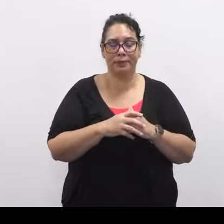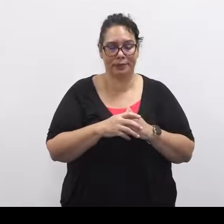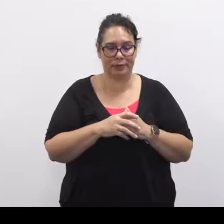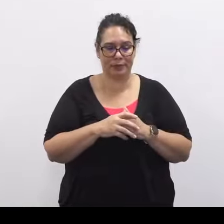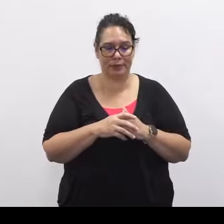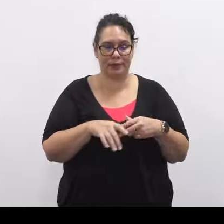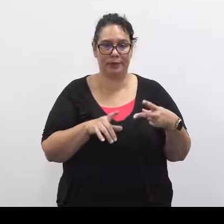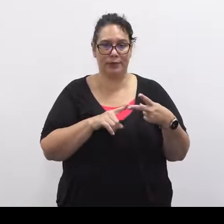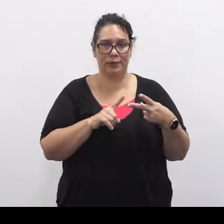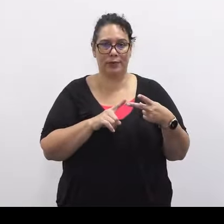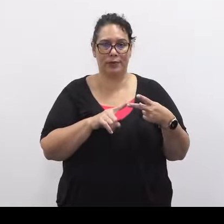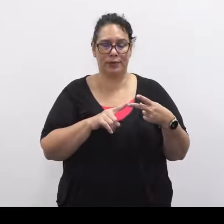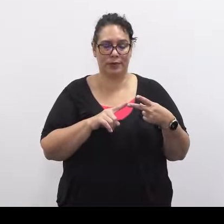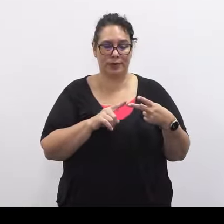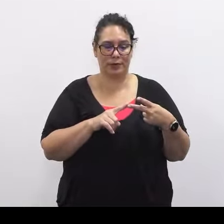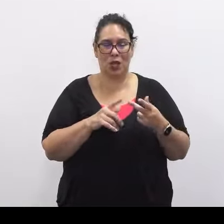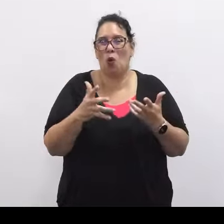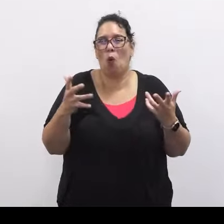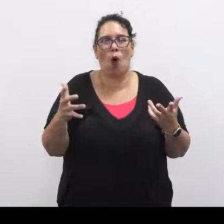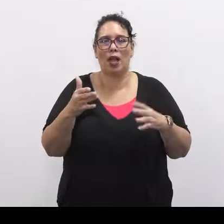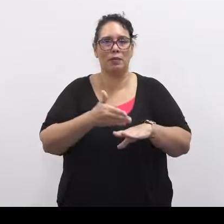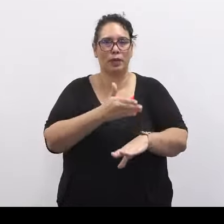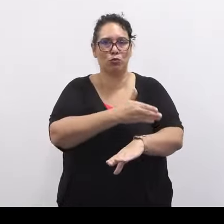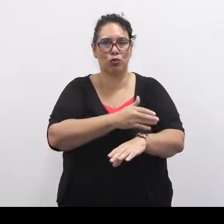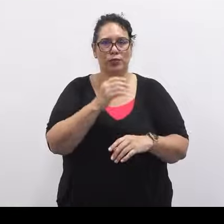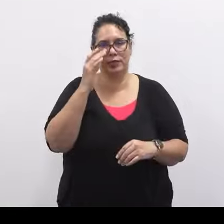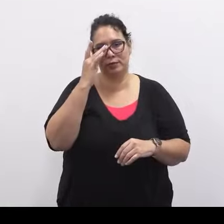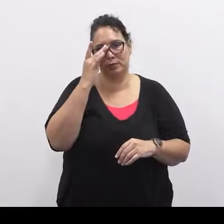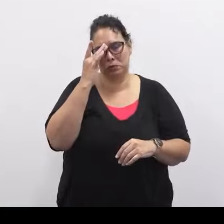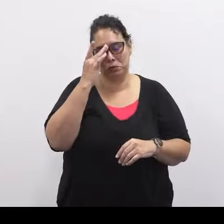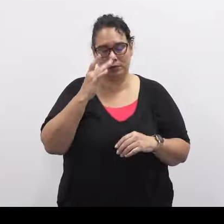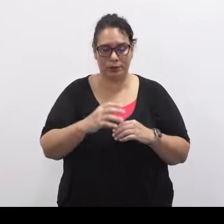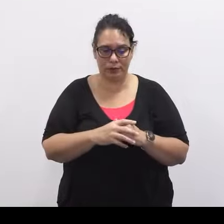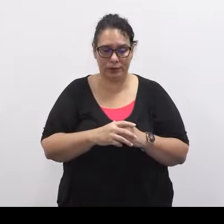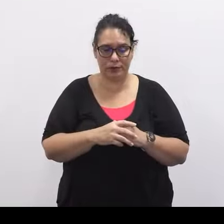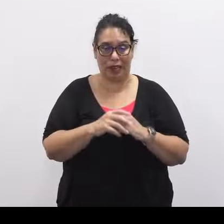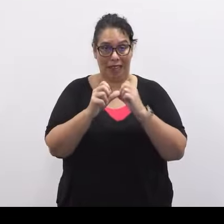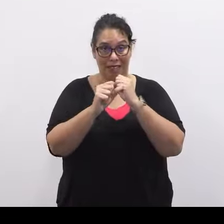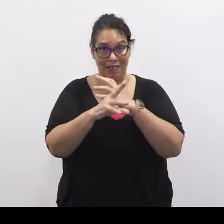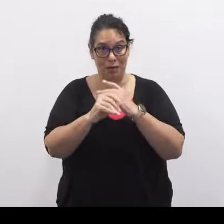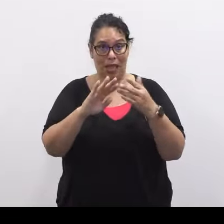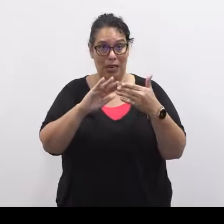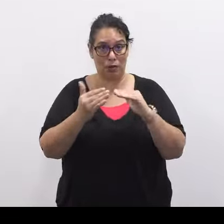And two, what can be improved? The feedback in the community is important